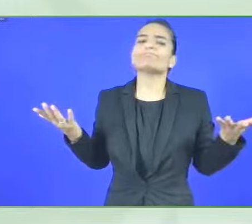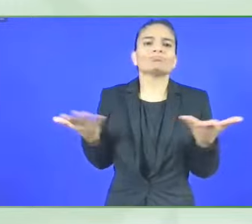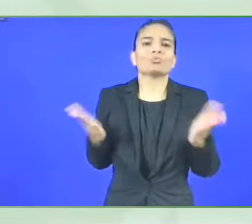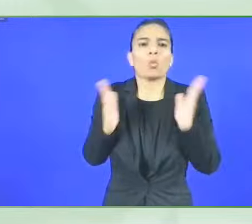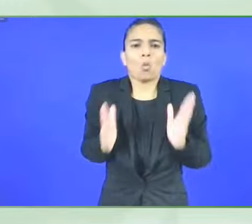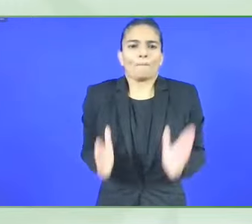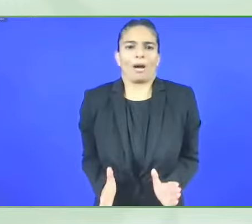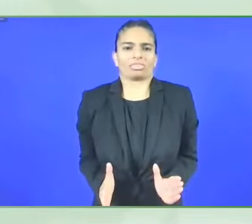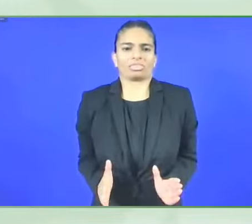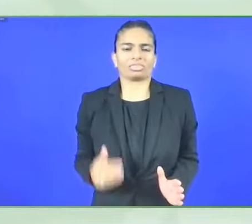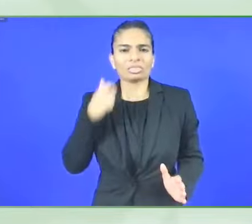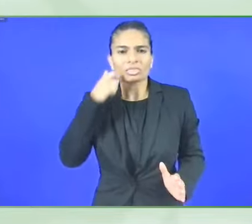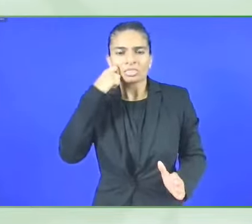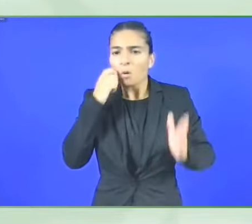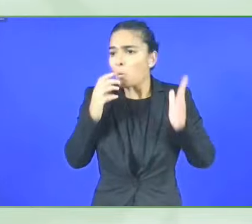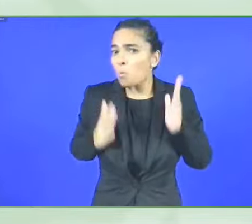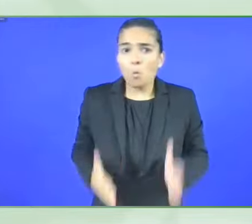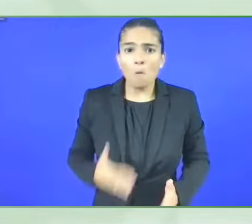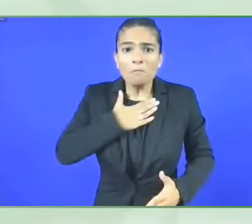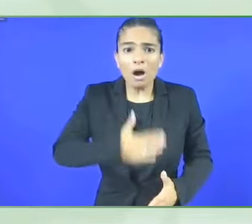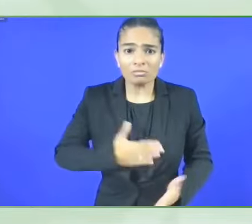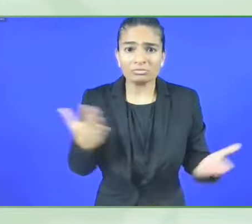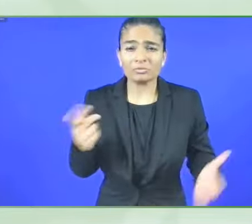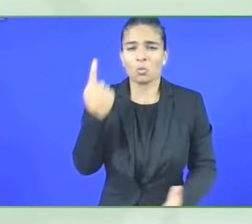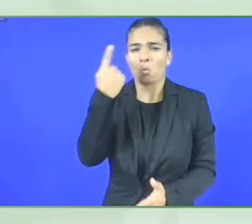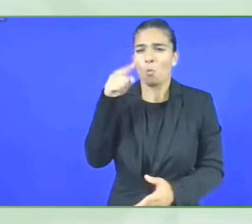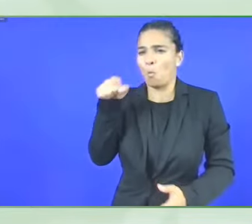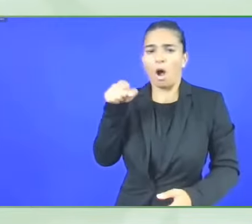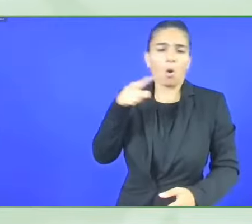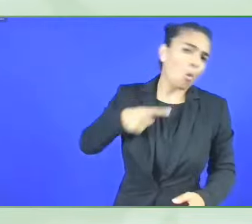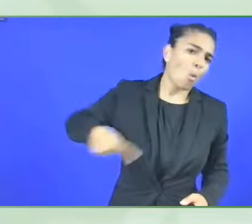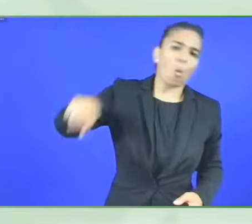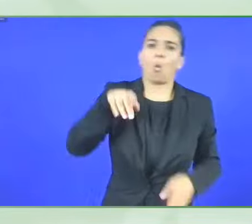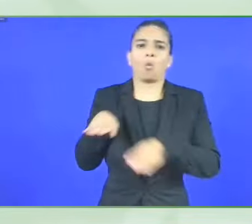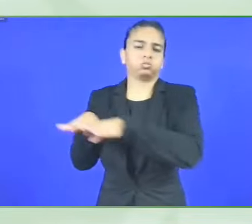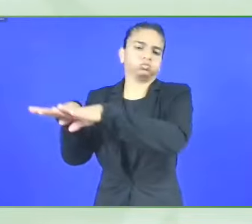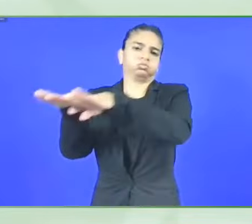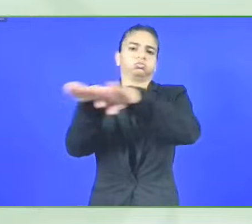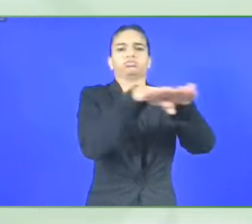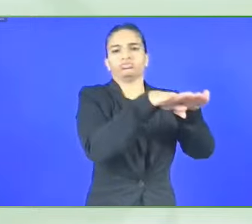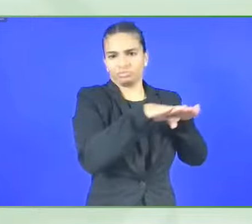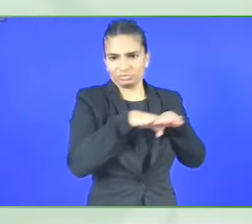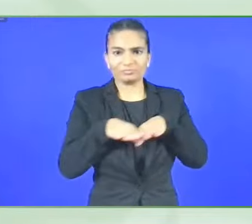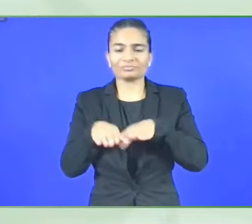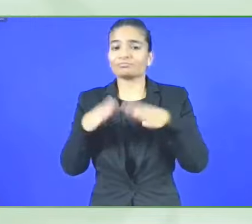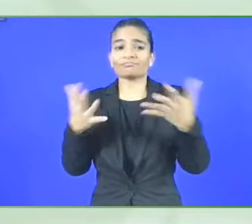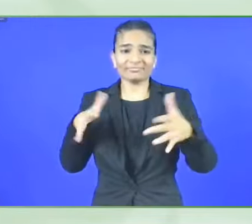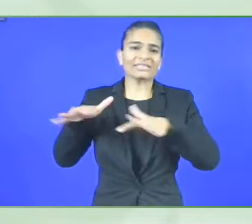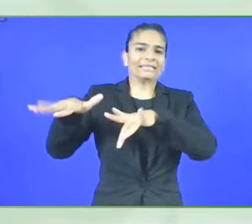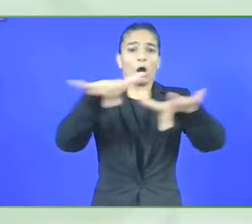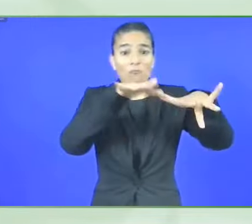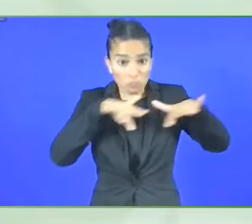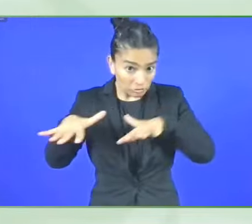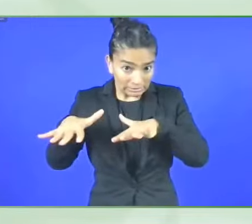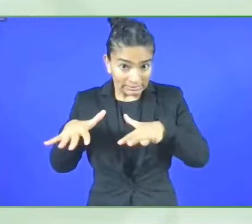that we all live with different and changing abilities throughout our lifetime.